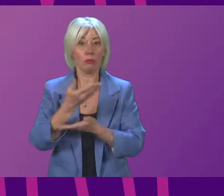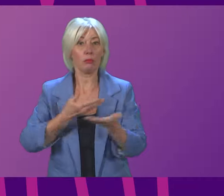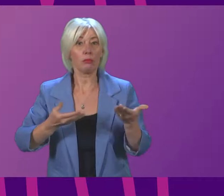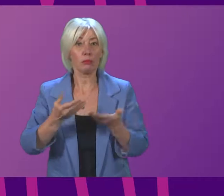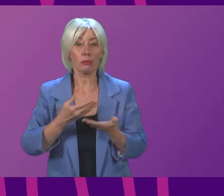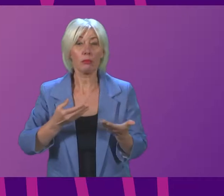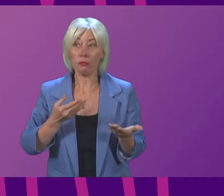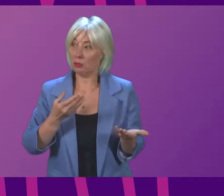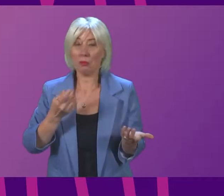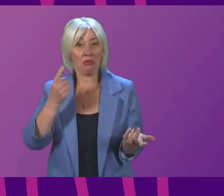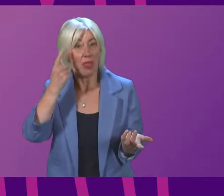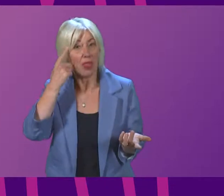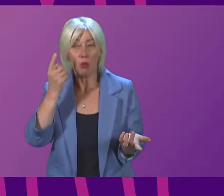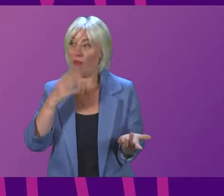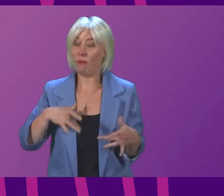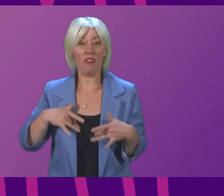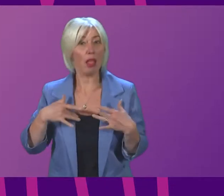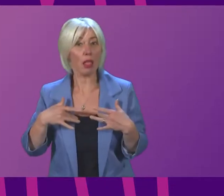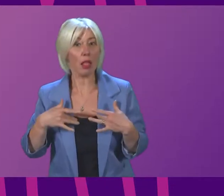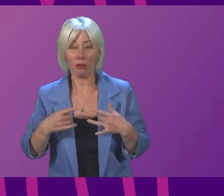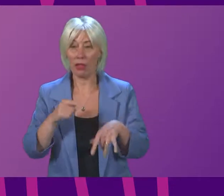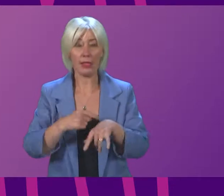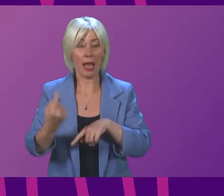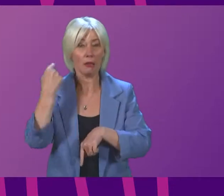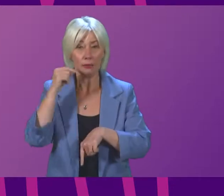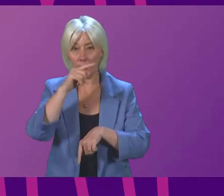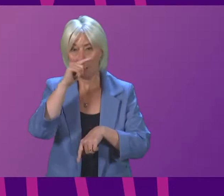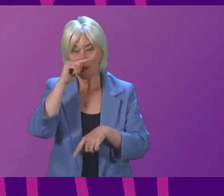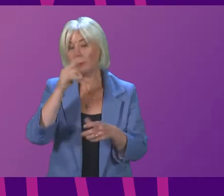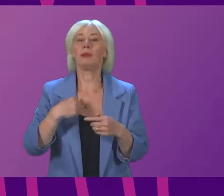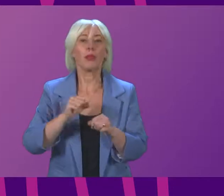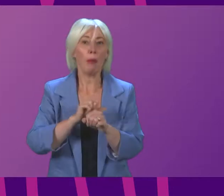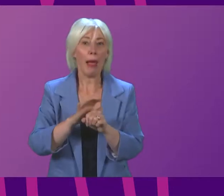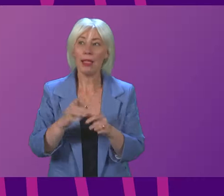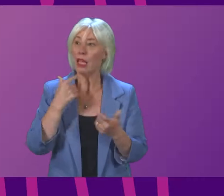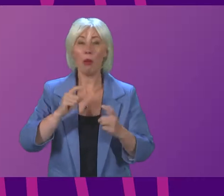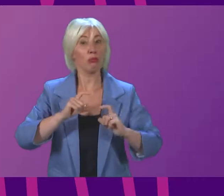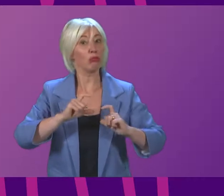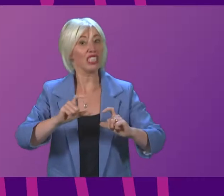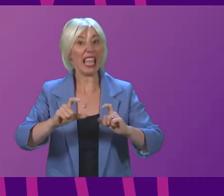be summed up as us feeling that the pandemic was in a relatively stable place. We found